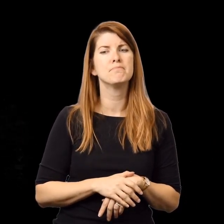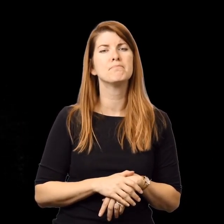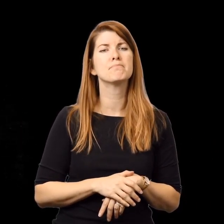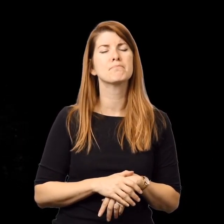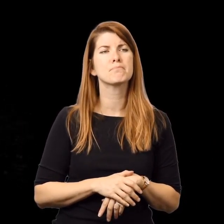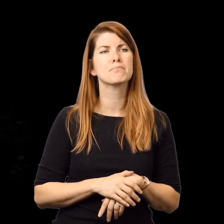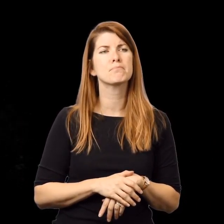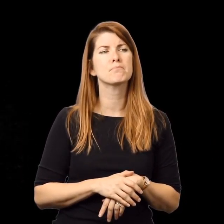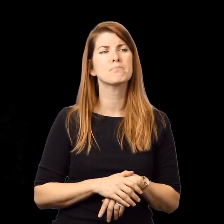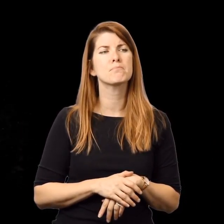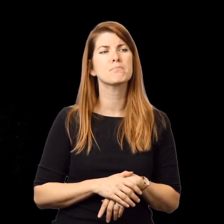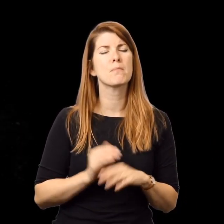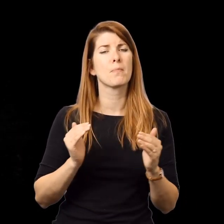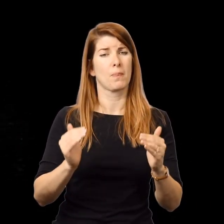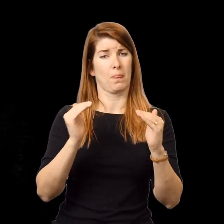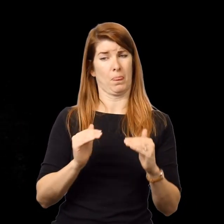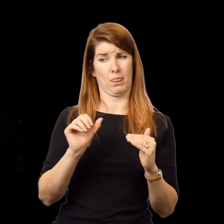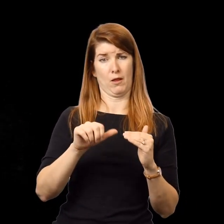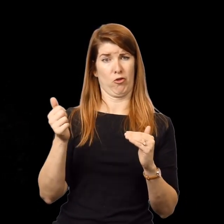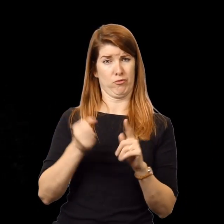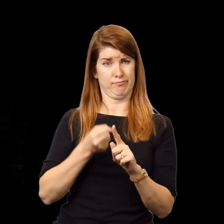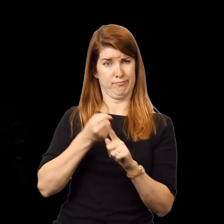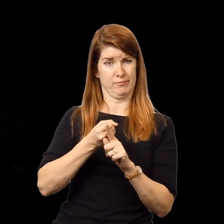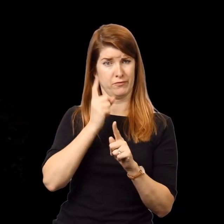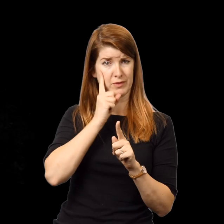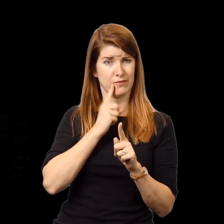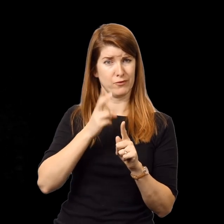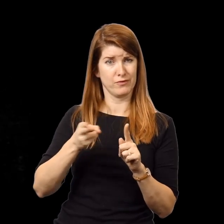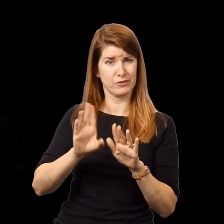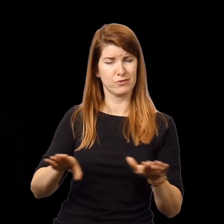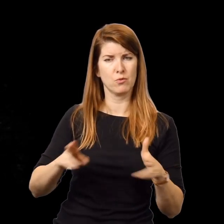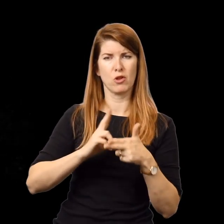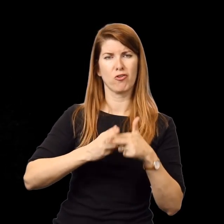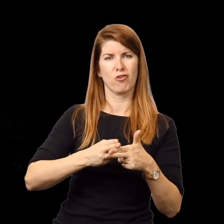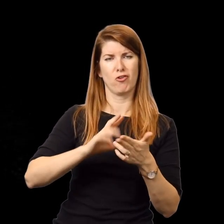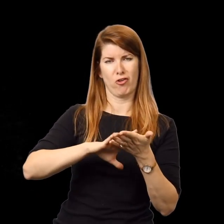Another consequence to deaf and hard of hearing children is learned helplessness.